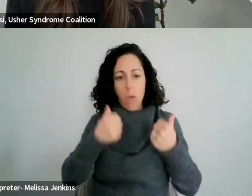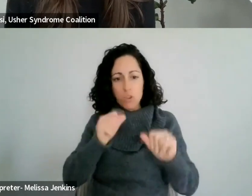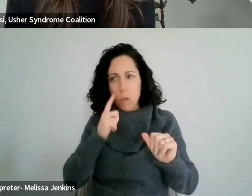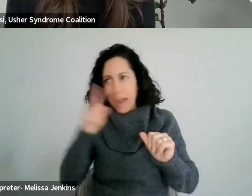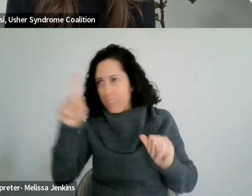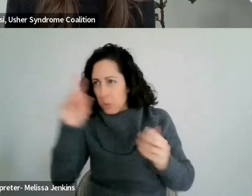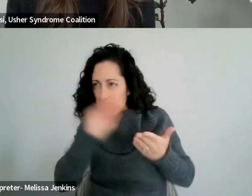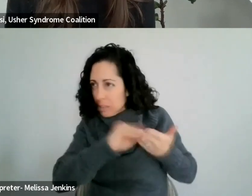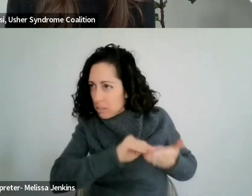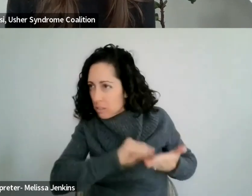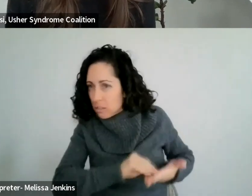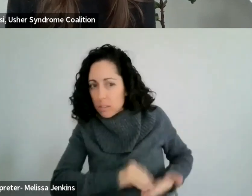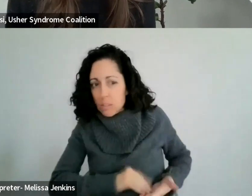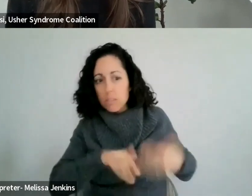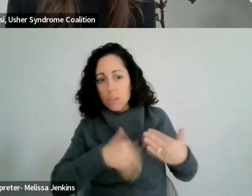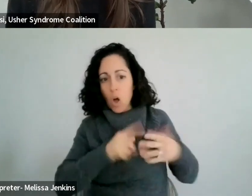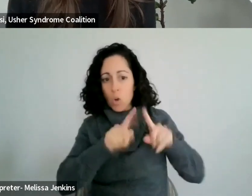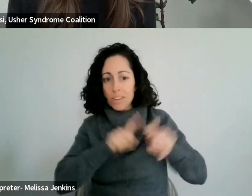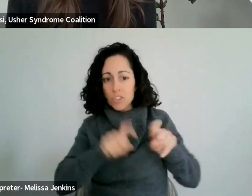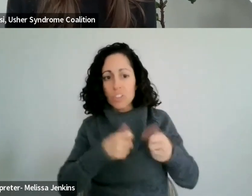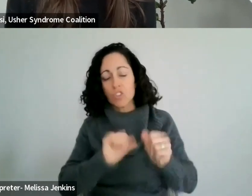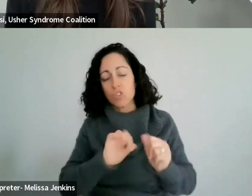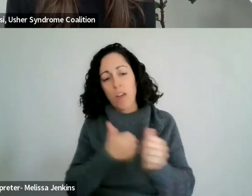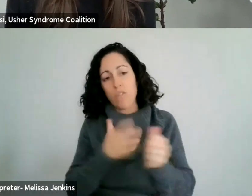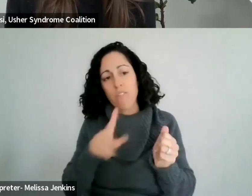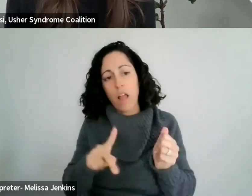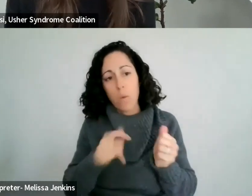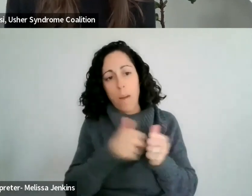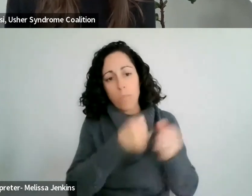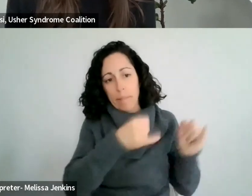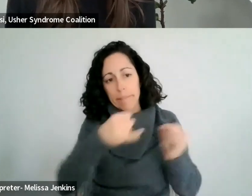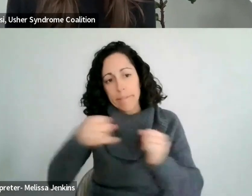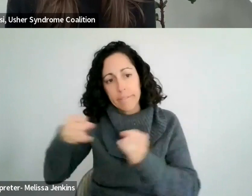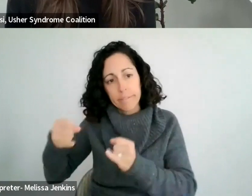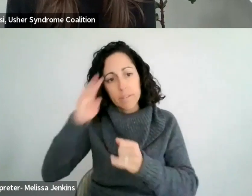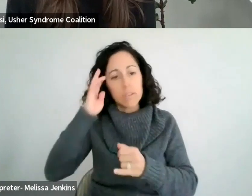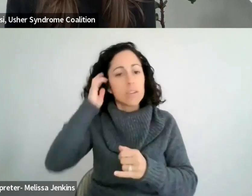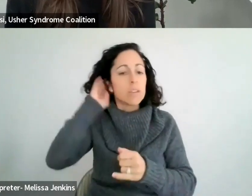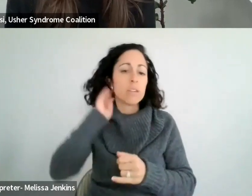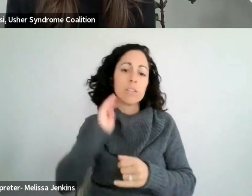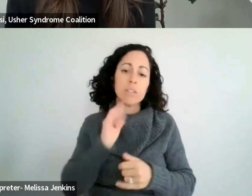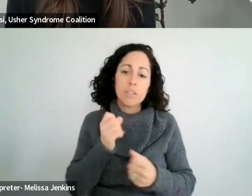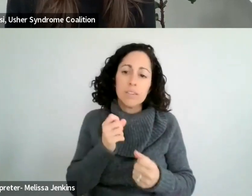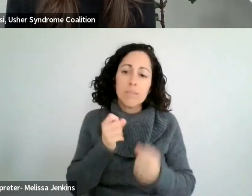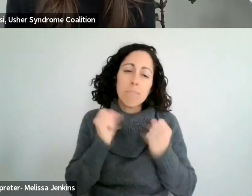and be able to do some follow up with individuals. I know a lot of it is individual support and individual kind